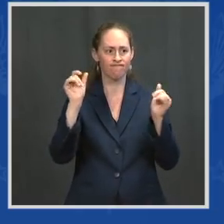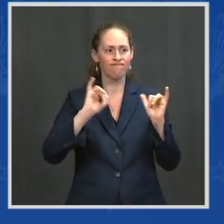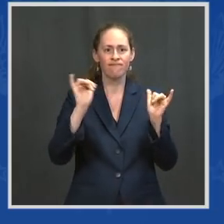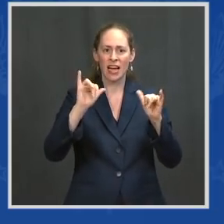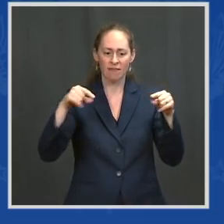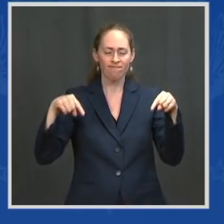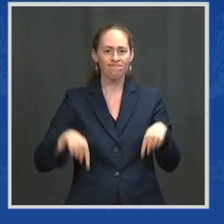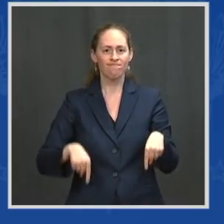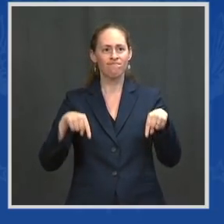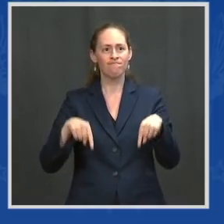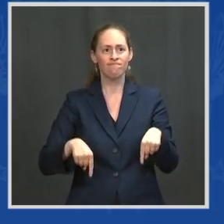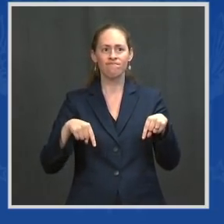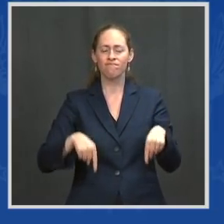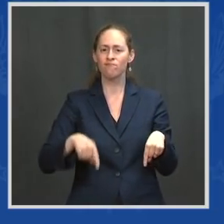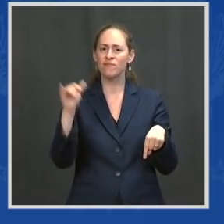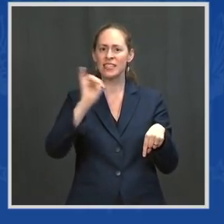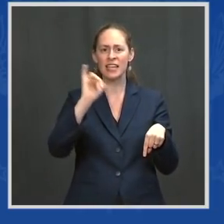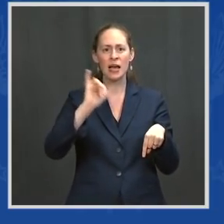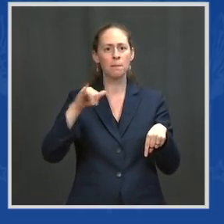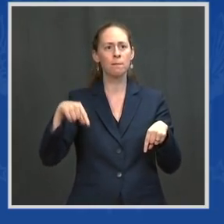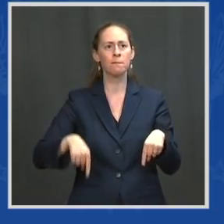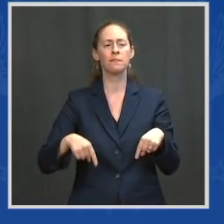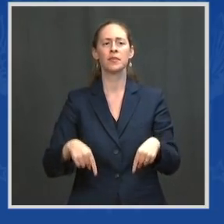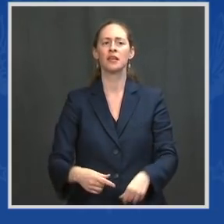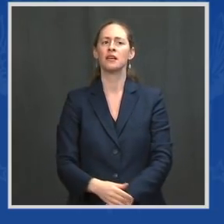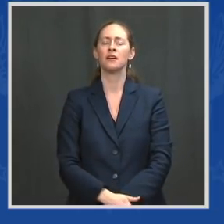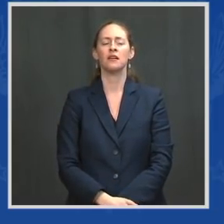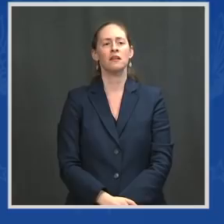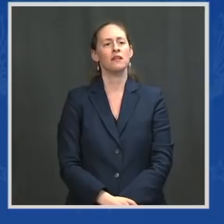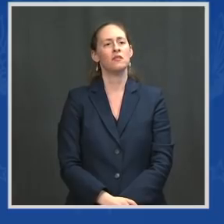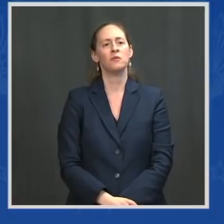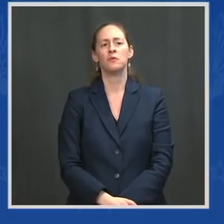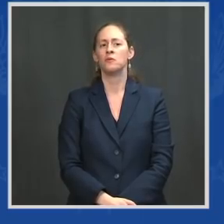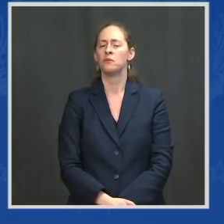And I wish I were finished talking about natural disasters